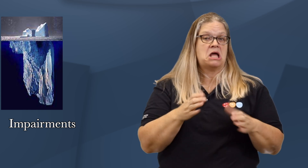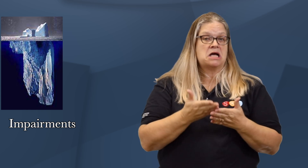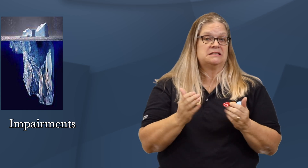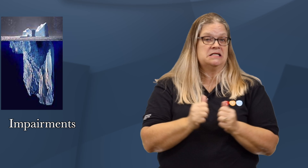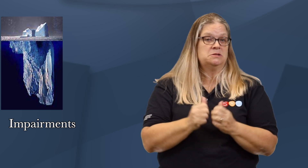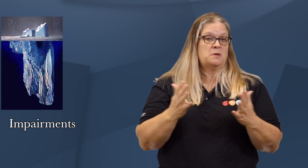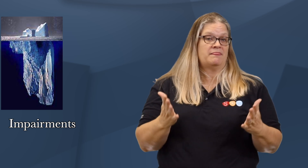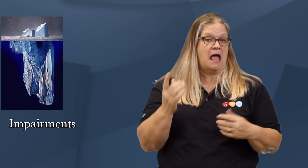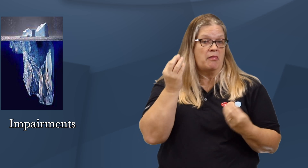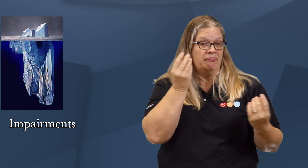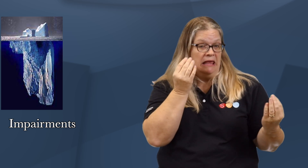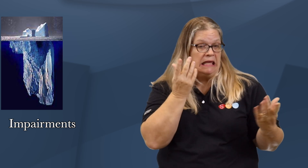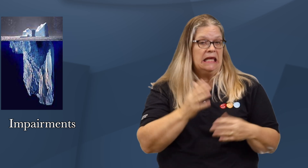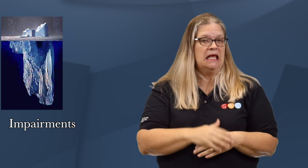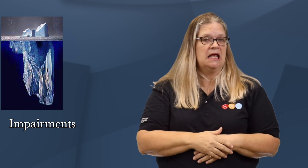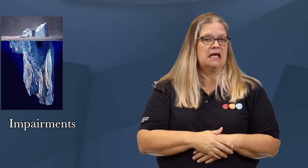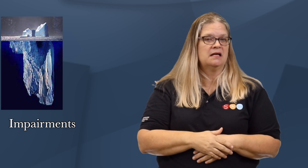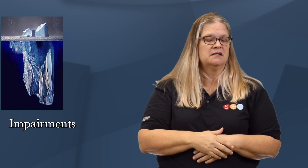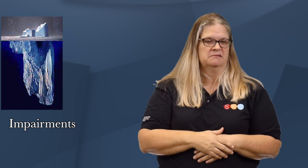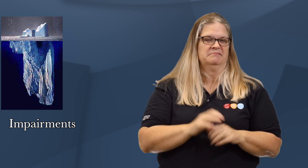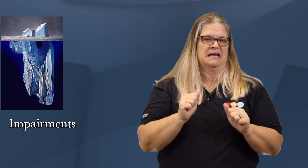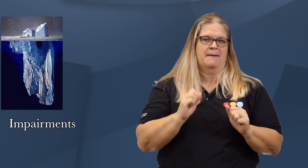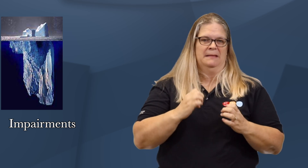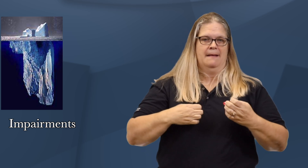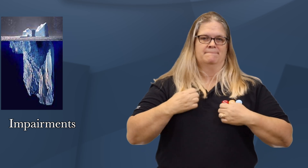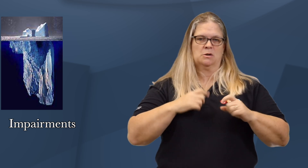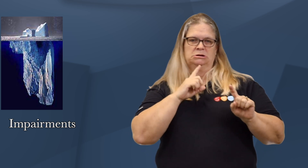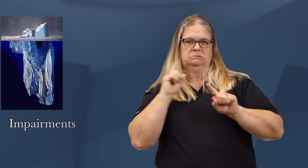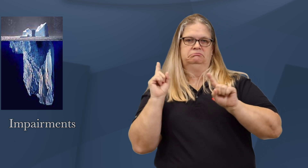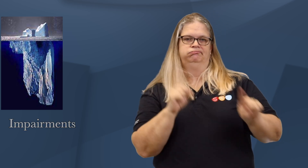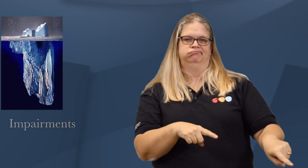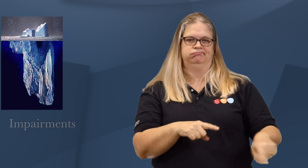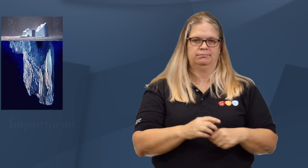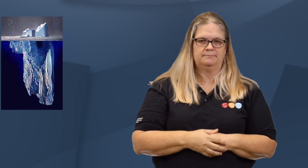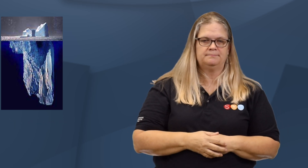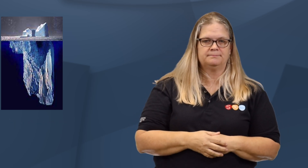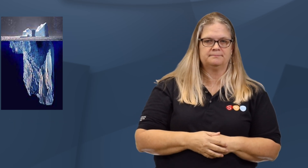They may do things without thinking or become emotionally reactive.